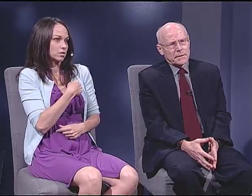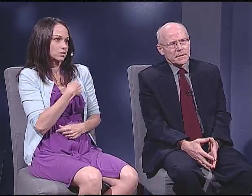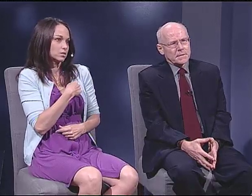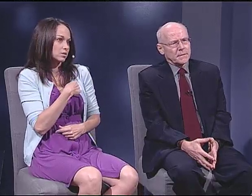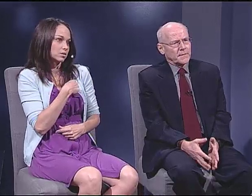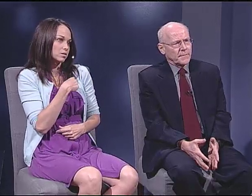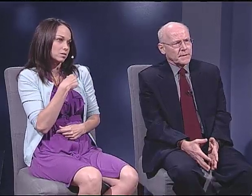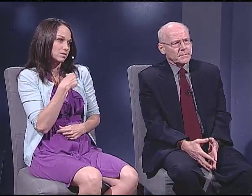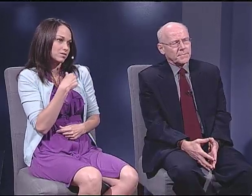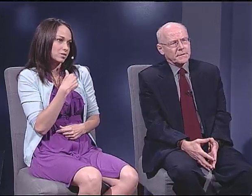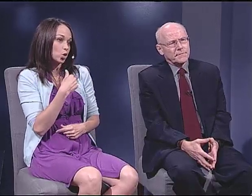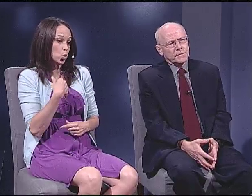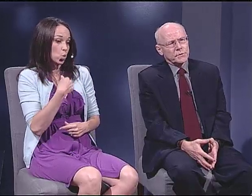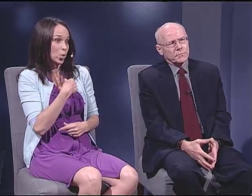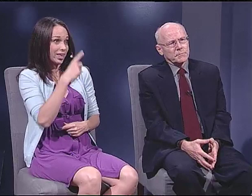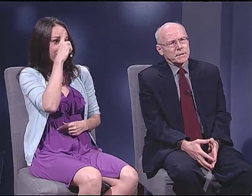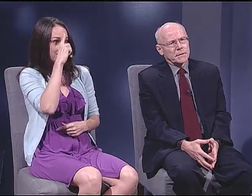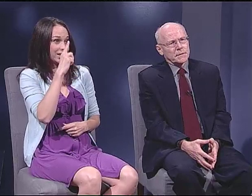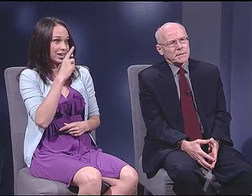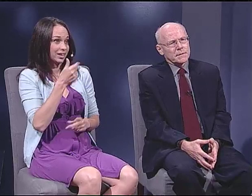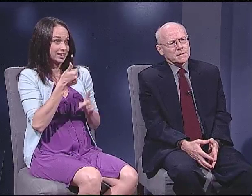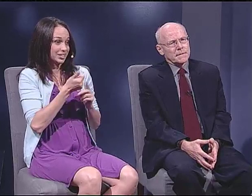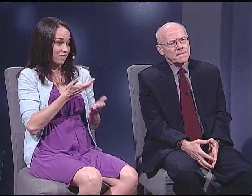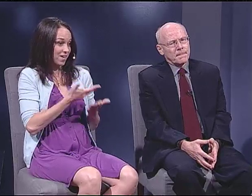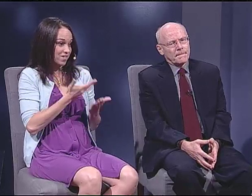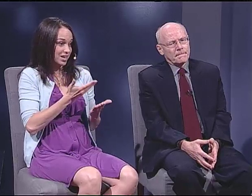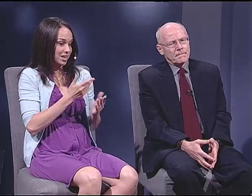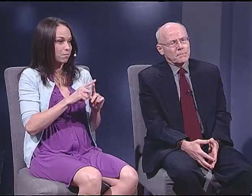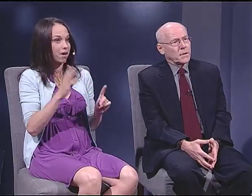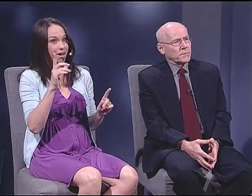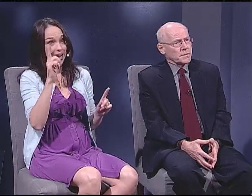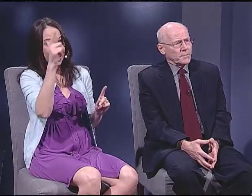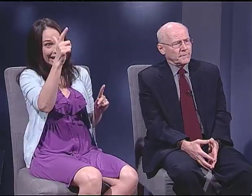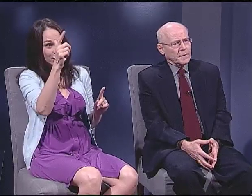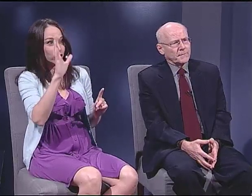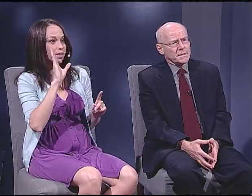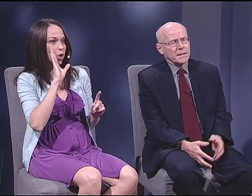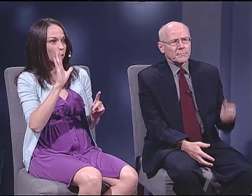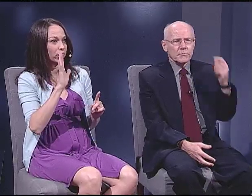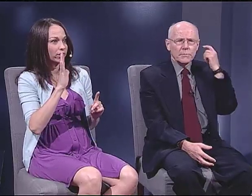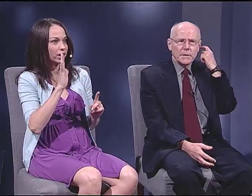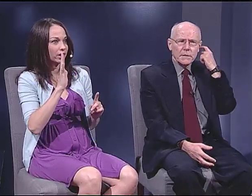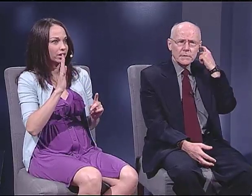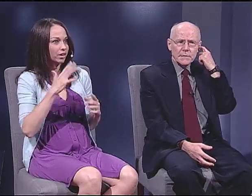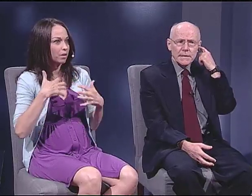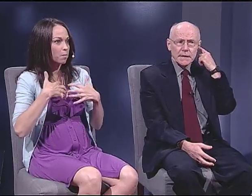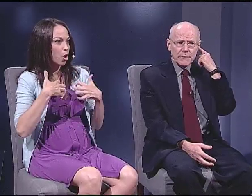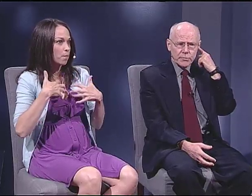as self-evident, that the future will regard as barbarous, the way we, for example, would regard slavery